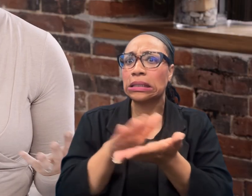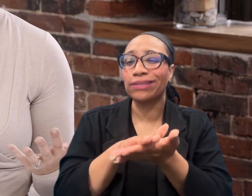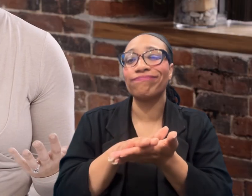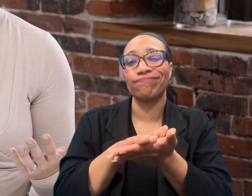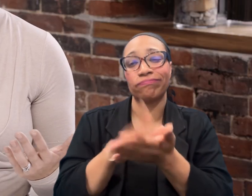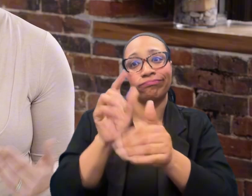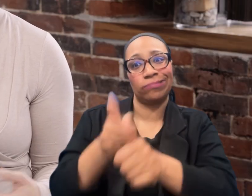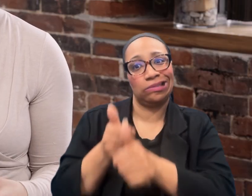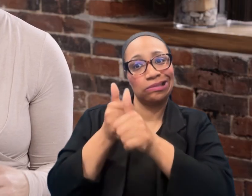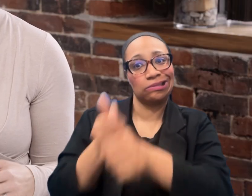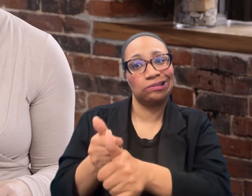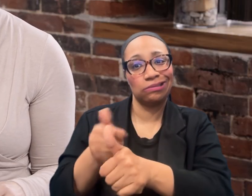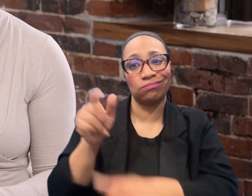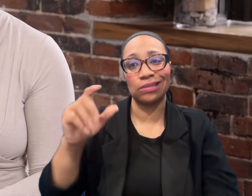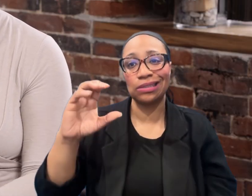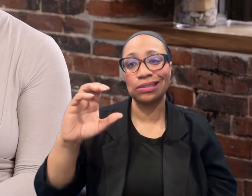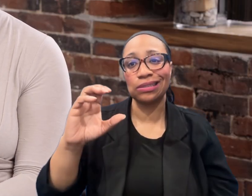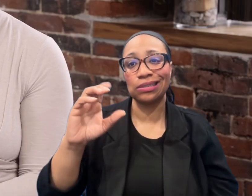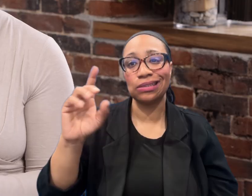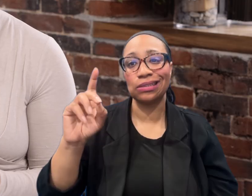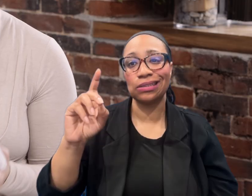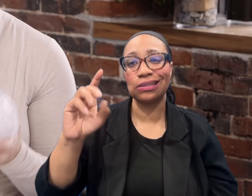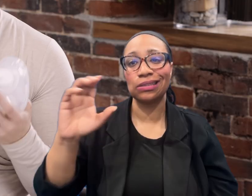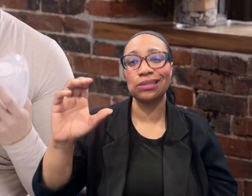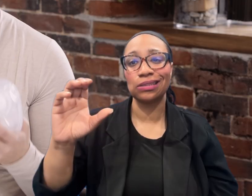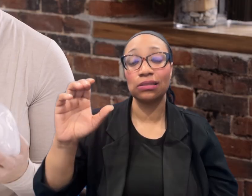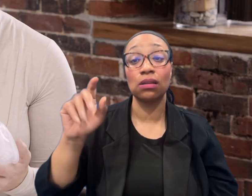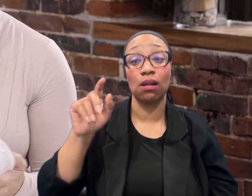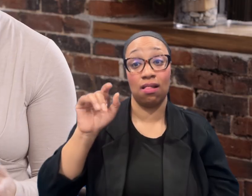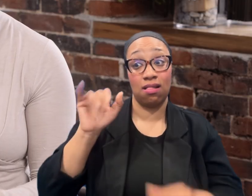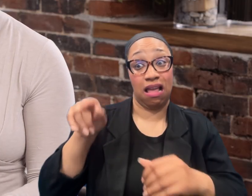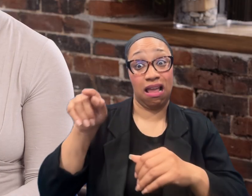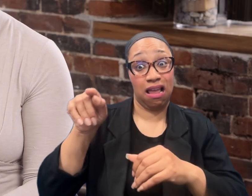premise there is that you're going to clean your pump collection kit, whatever one you use,